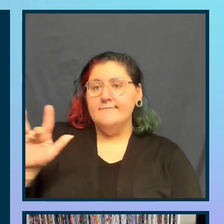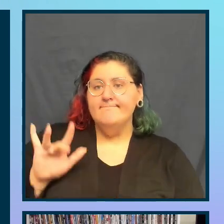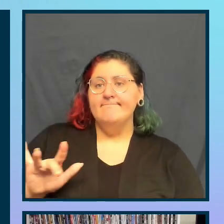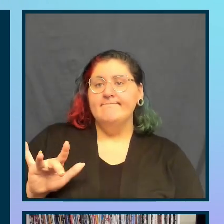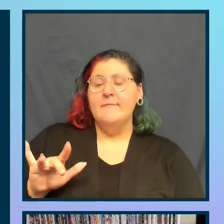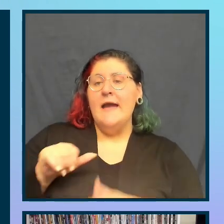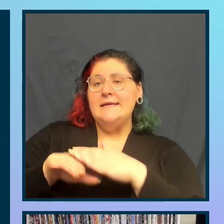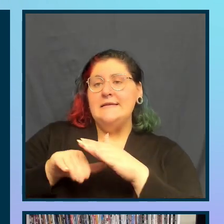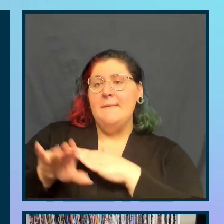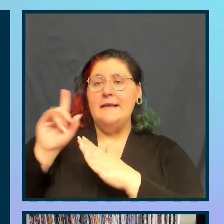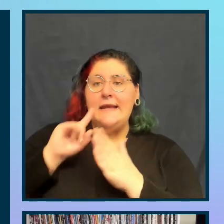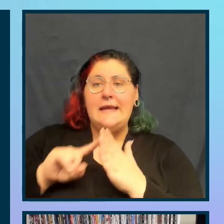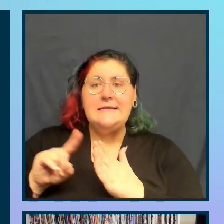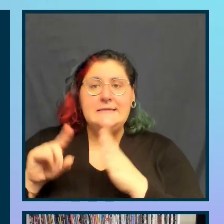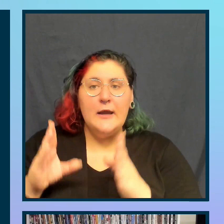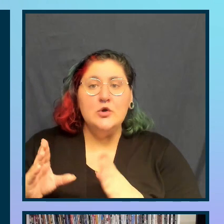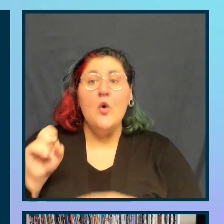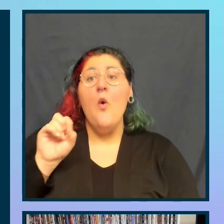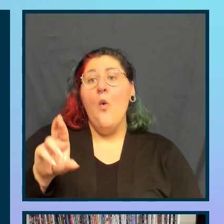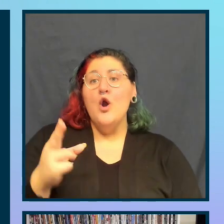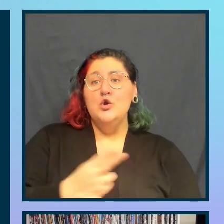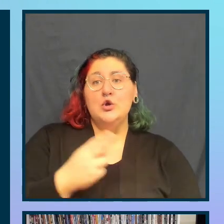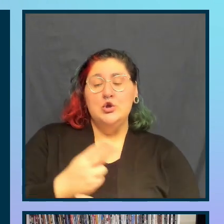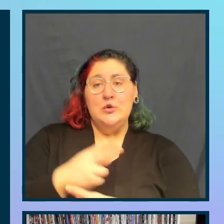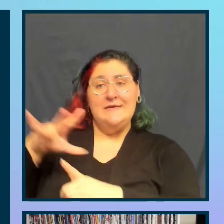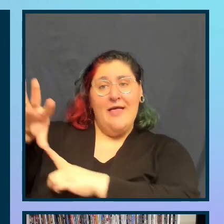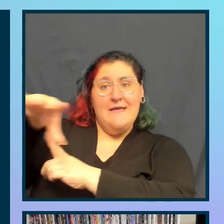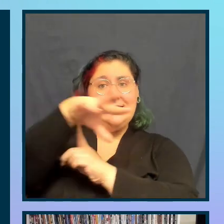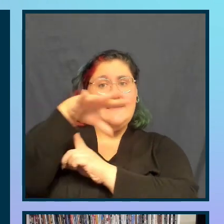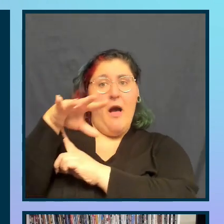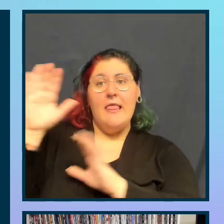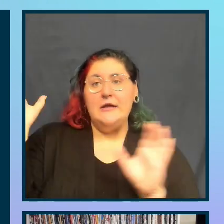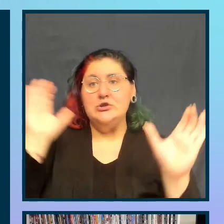or use the spotlight search and type Accessibility Inspector.